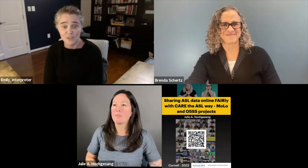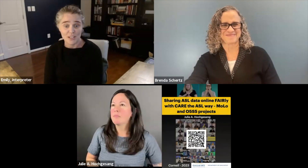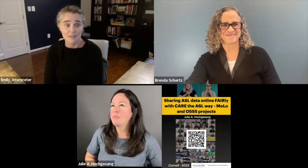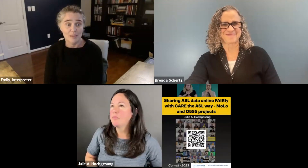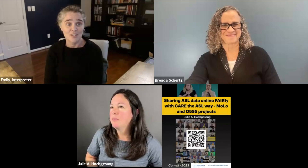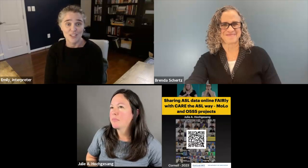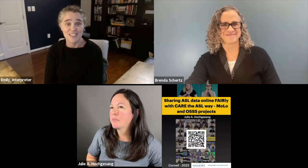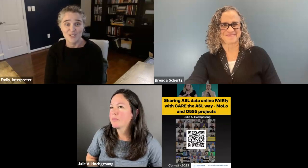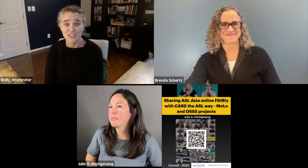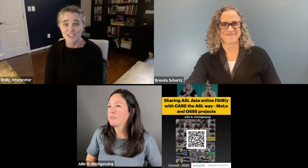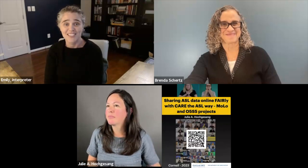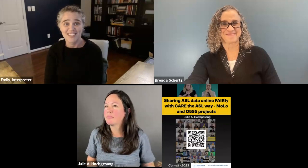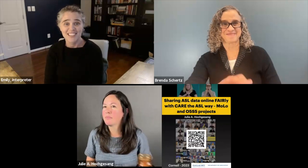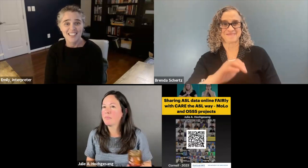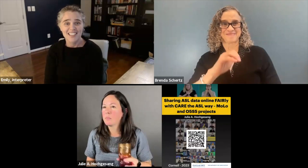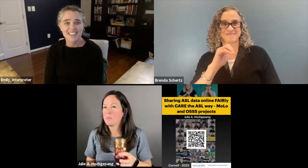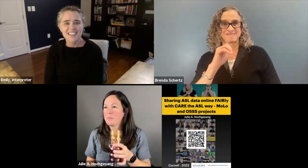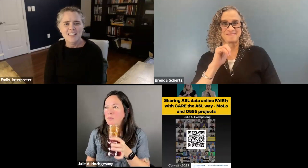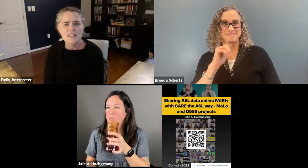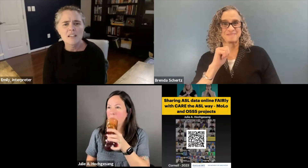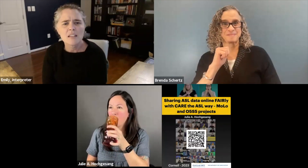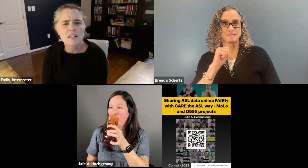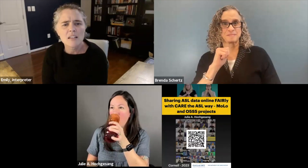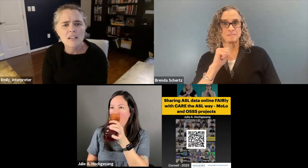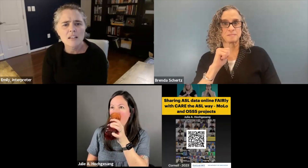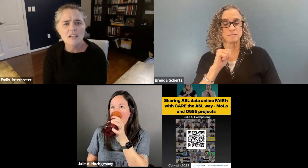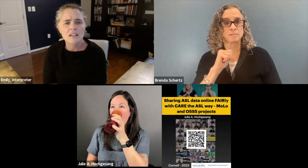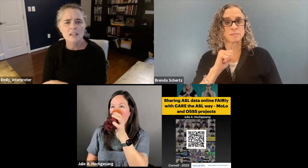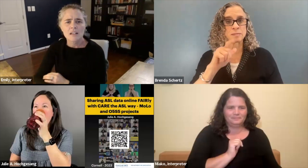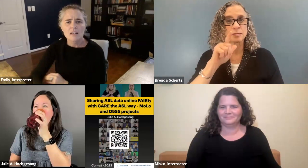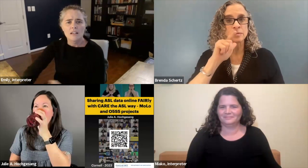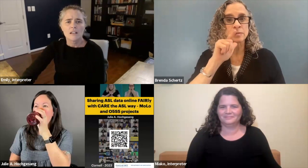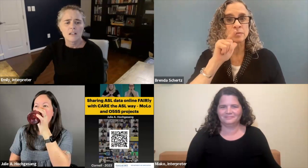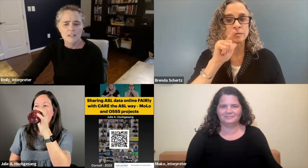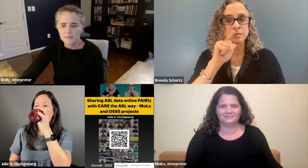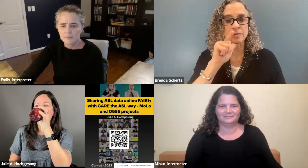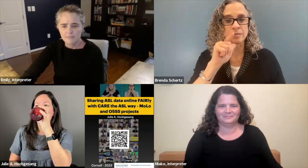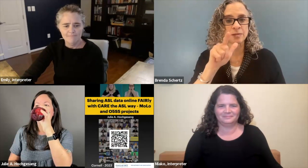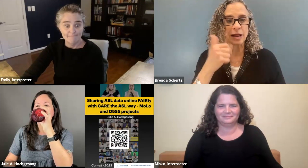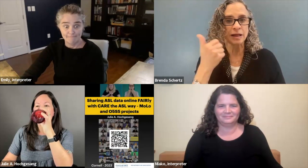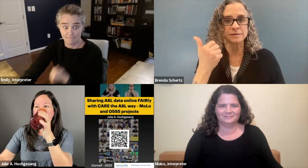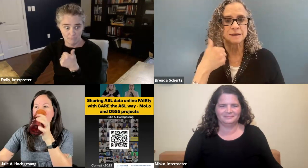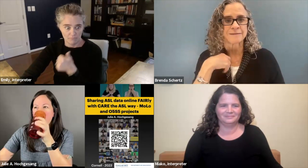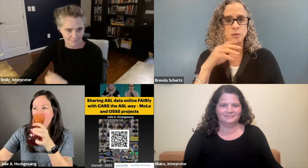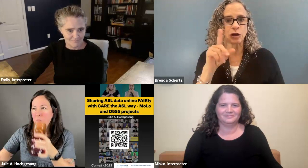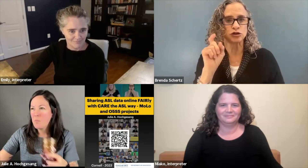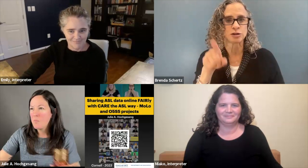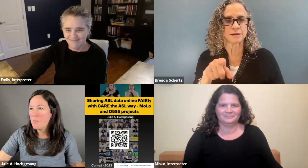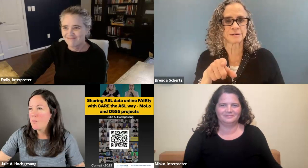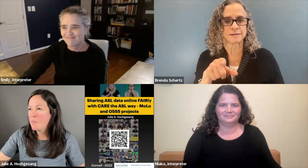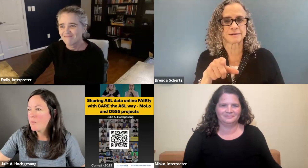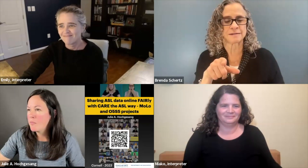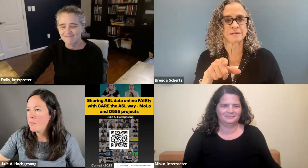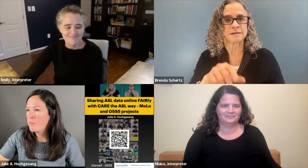those comments address the question